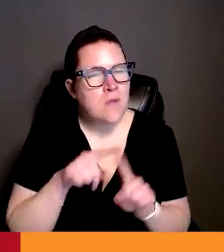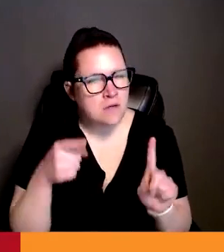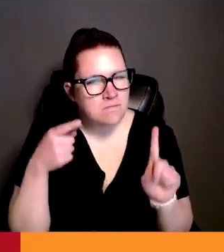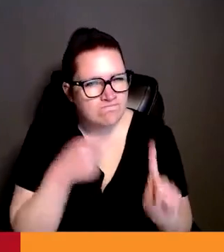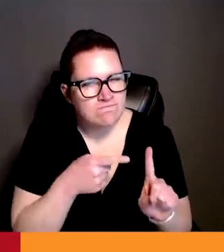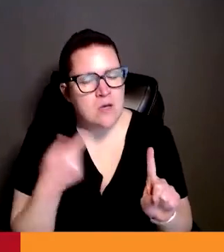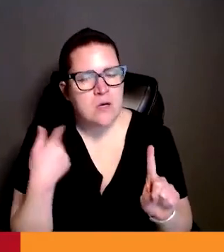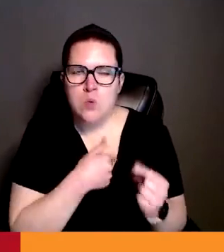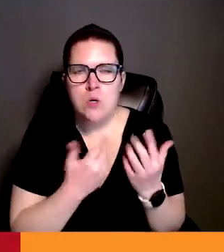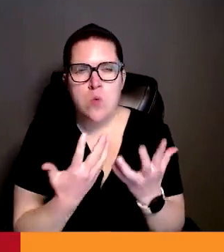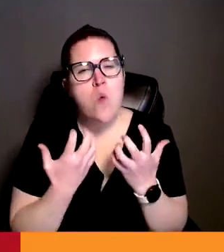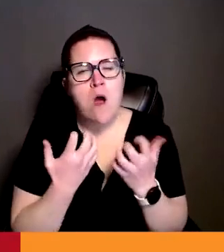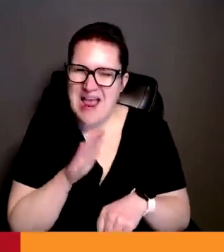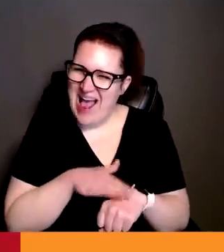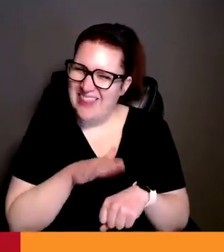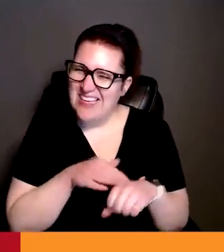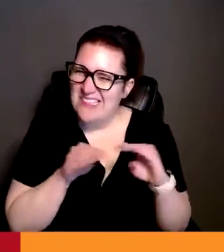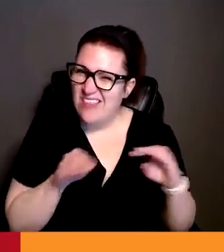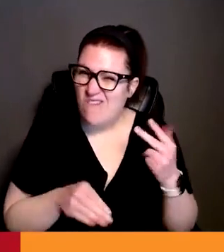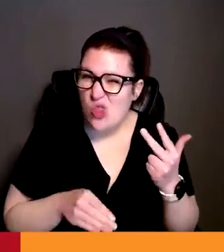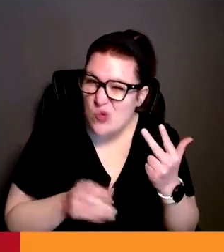that is at least at the prototyping stage of development.